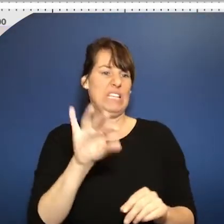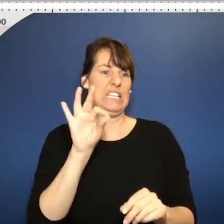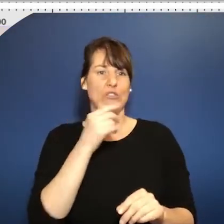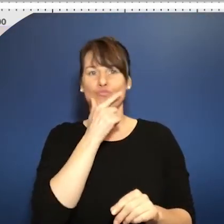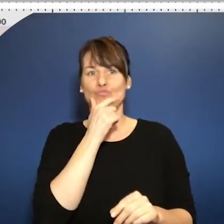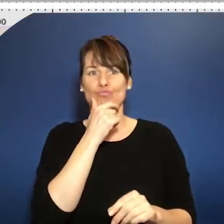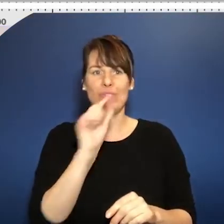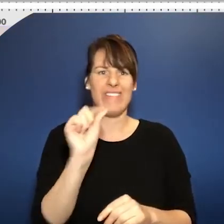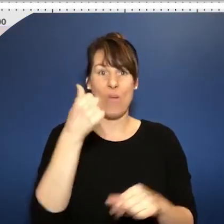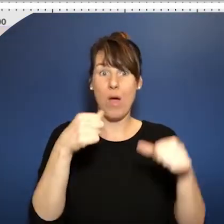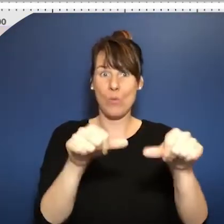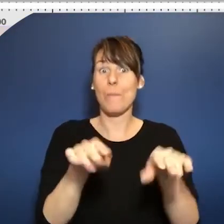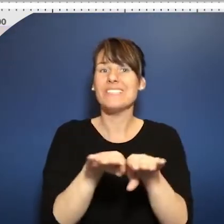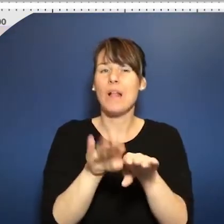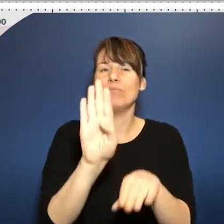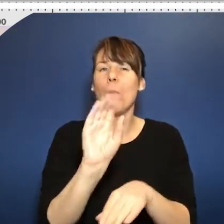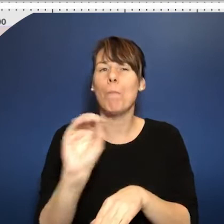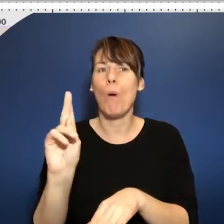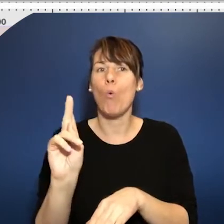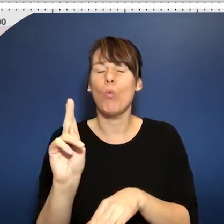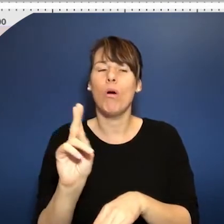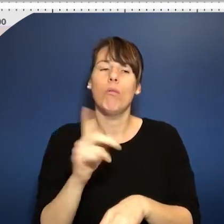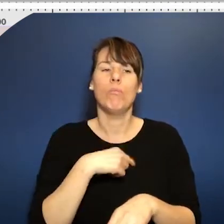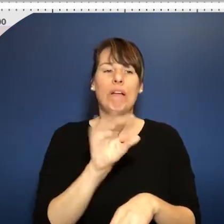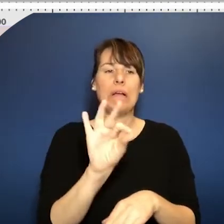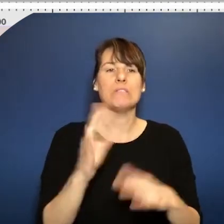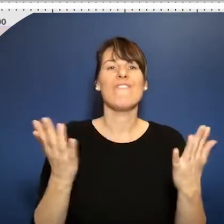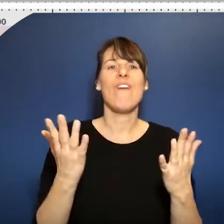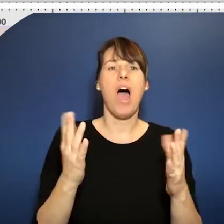different boundaries for left hand or right hand.